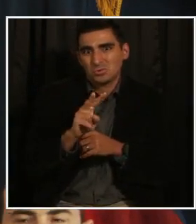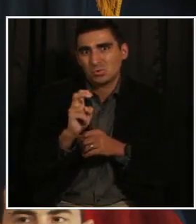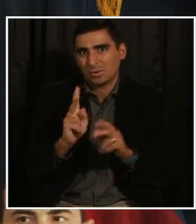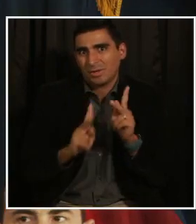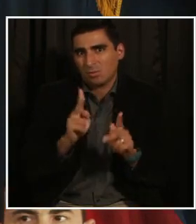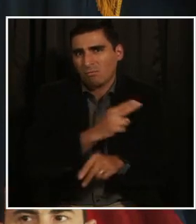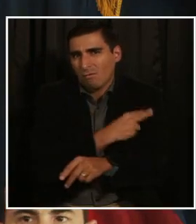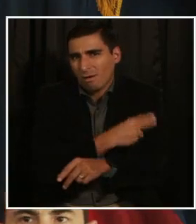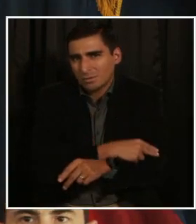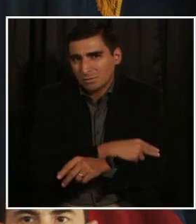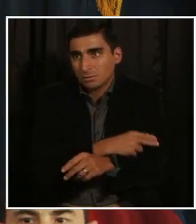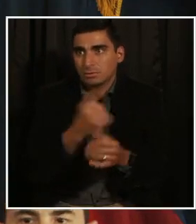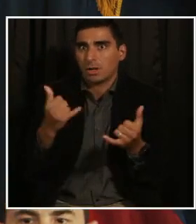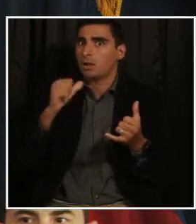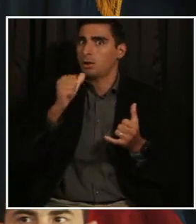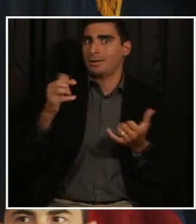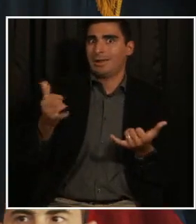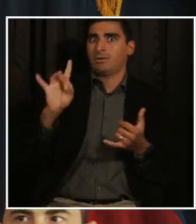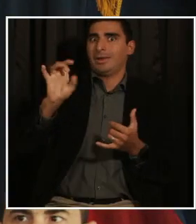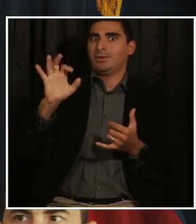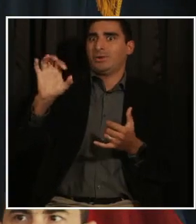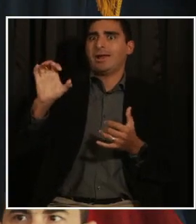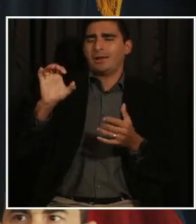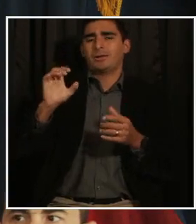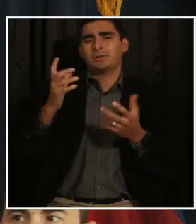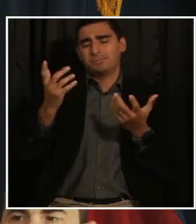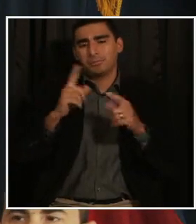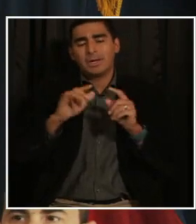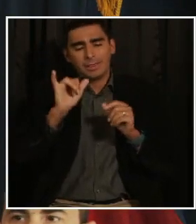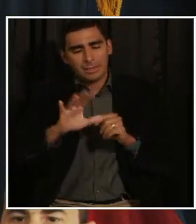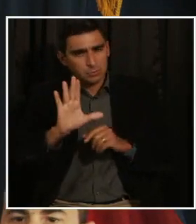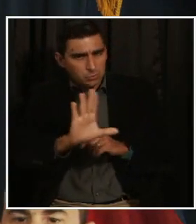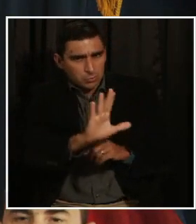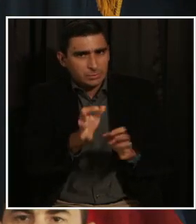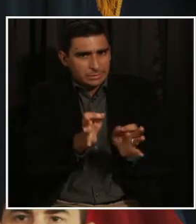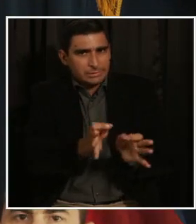our hospitals this is a very personal thing at a personal level and i mean you i'm sure in some